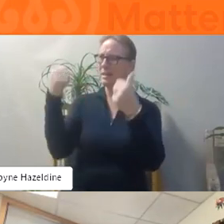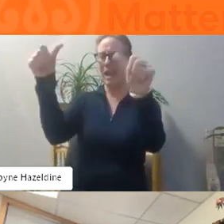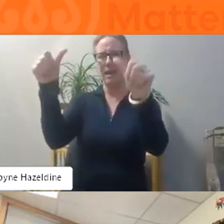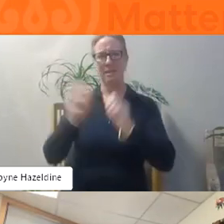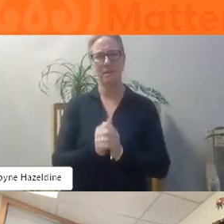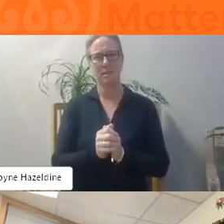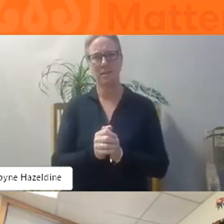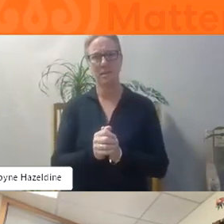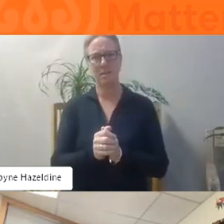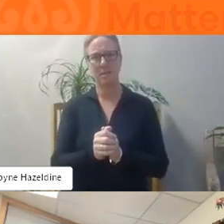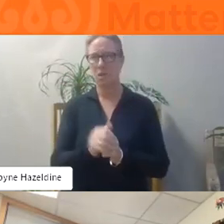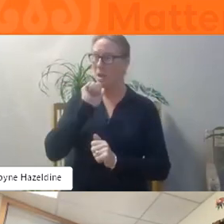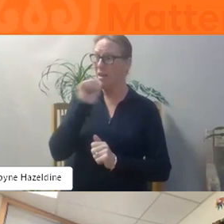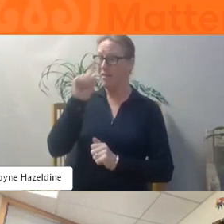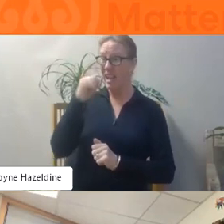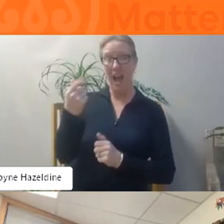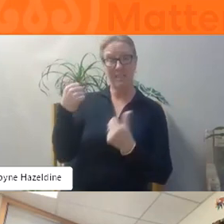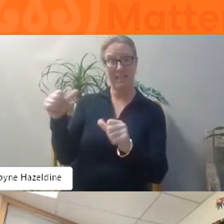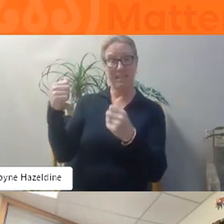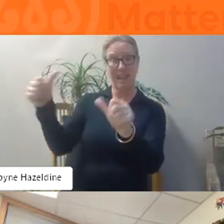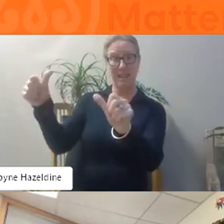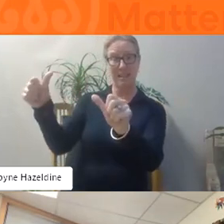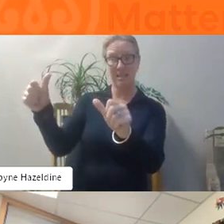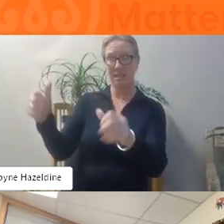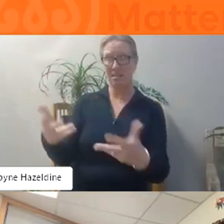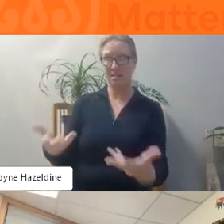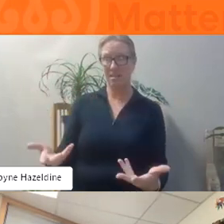know, if they can't succeed, then all they are is present. That's